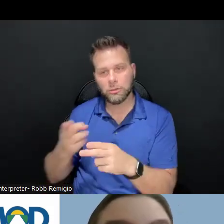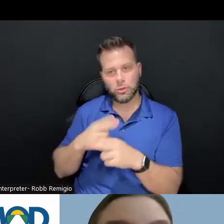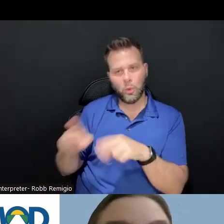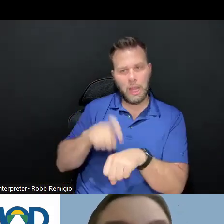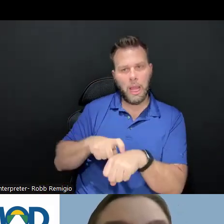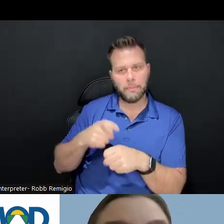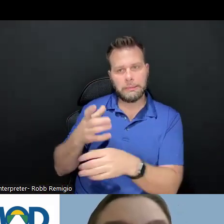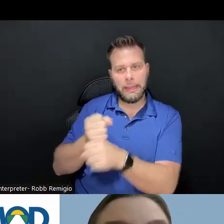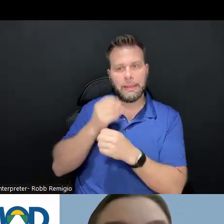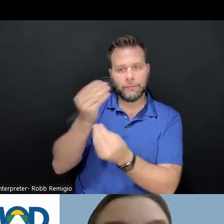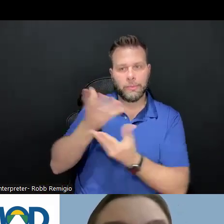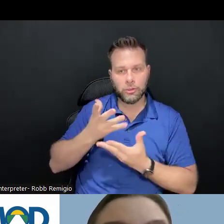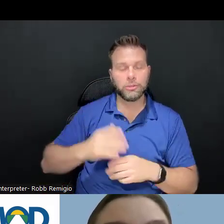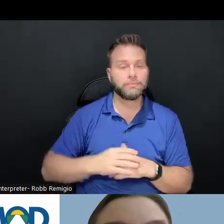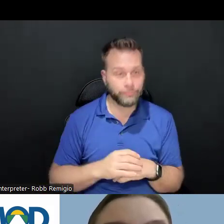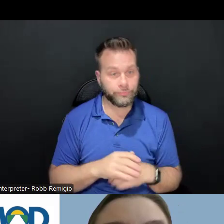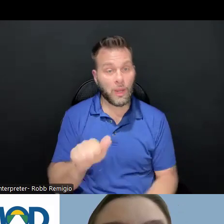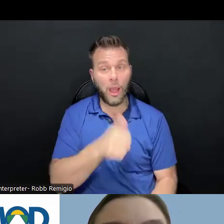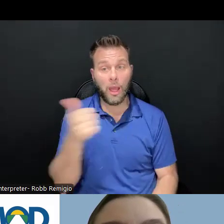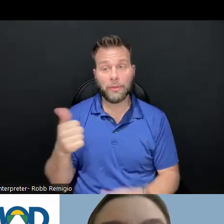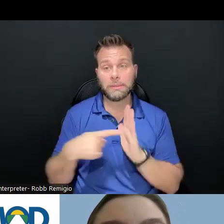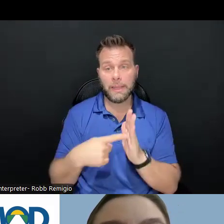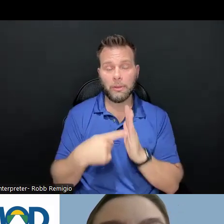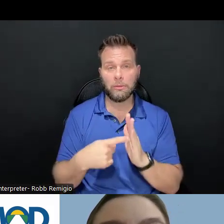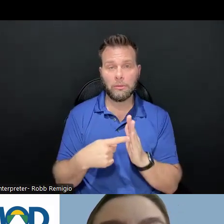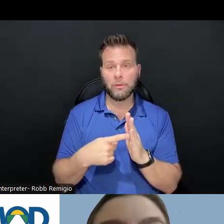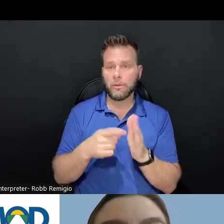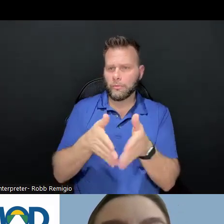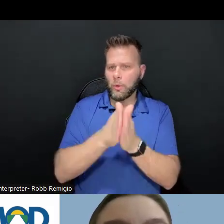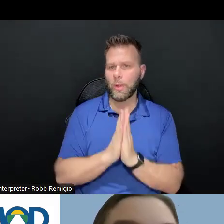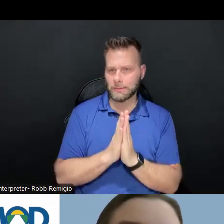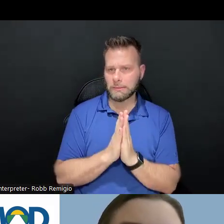Another example is for narrowing the request.